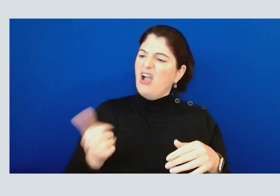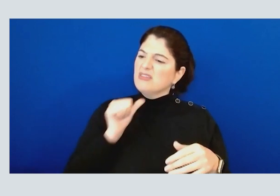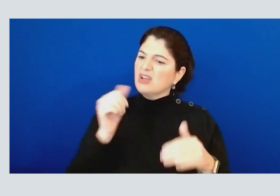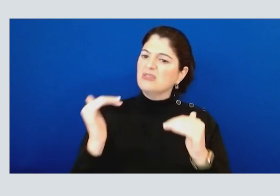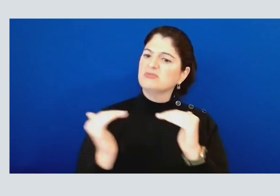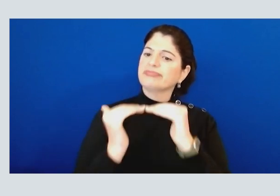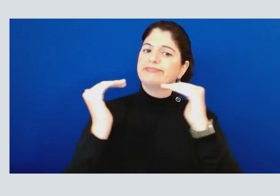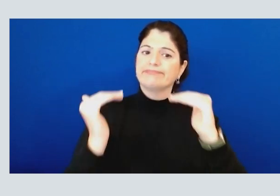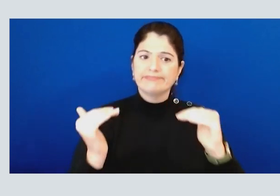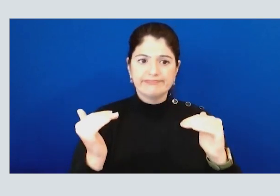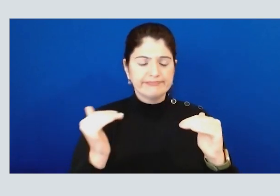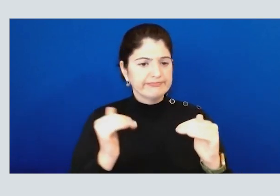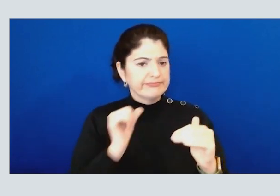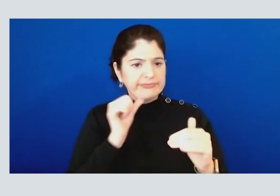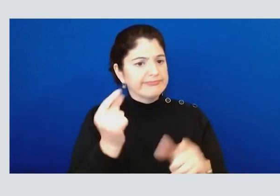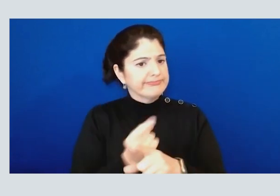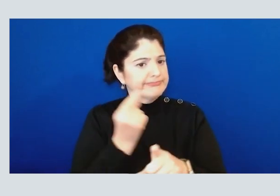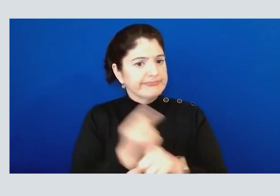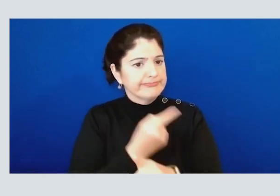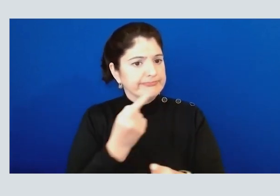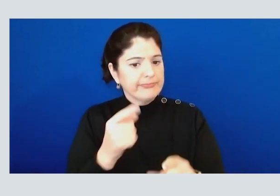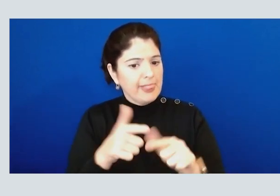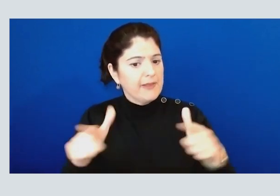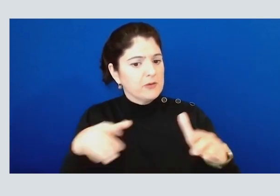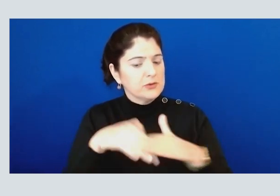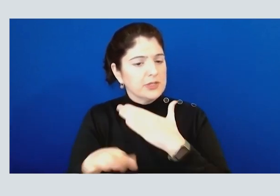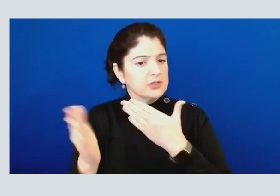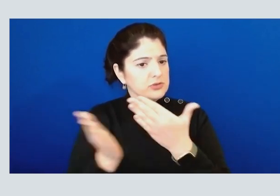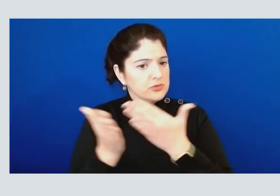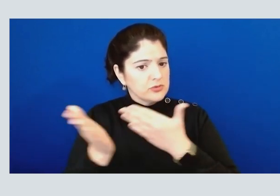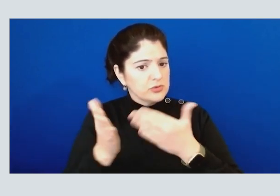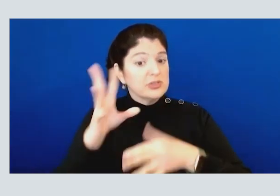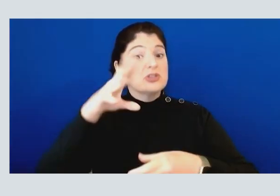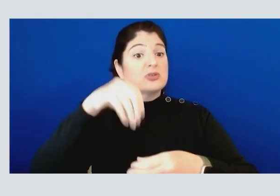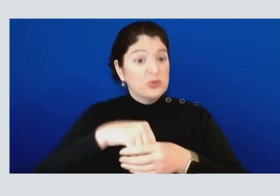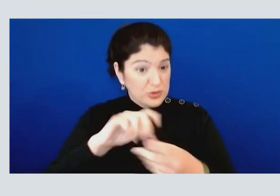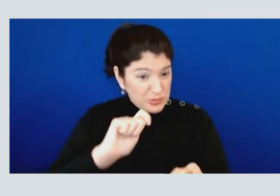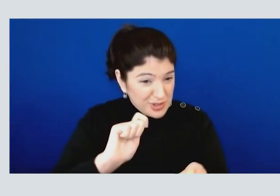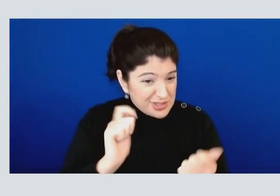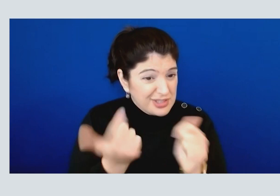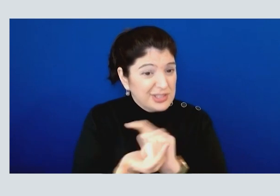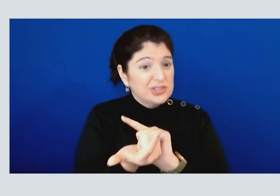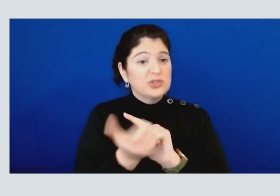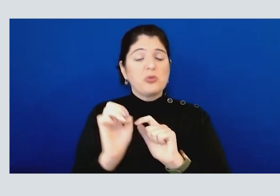with adequate language access services, including translation or interpretation,